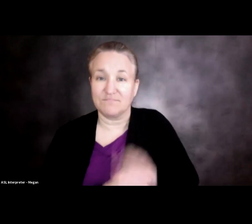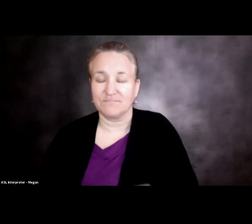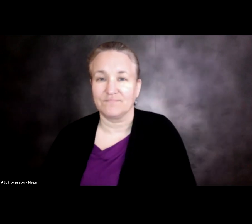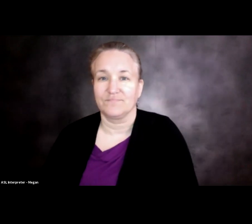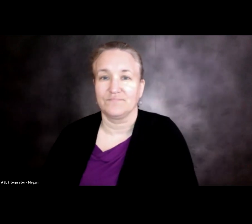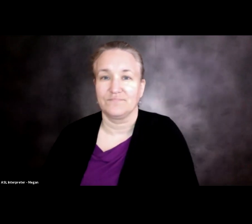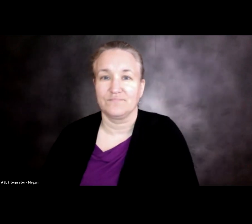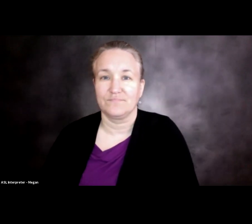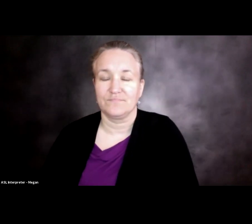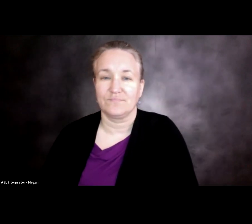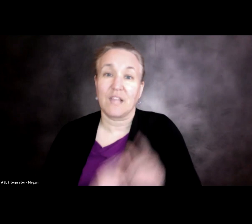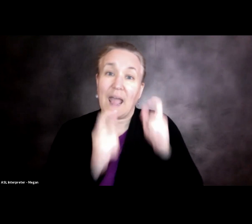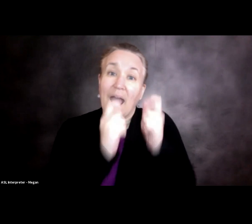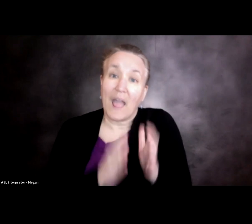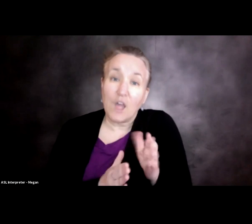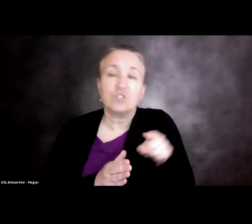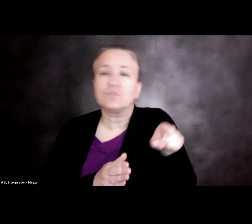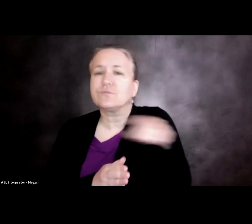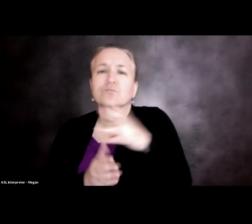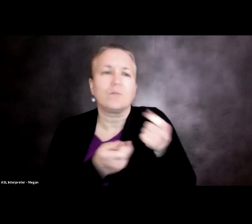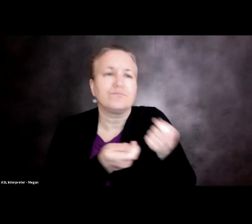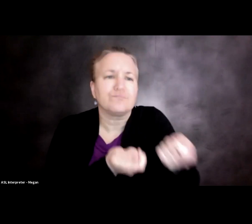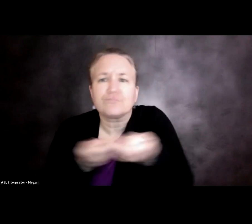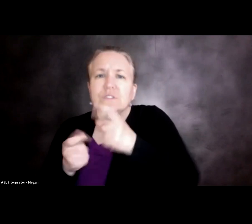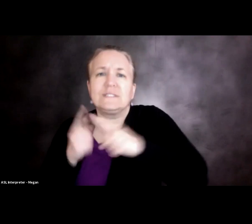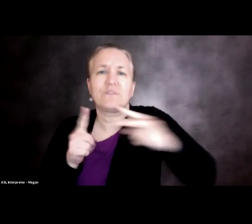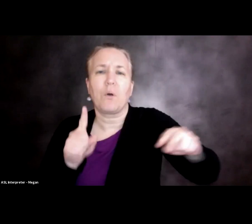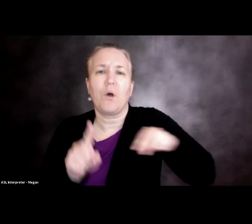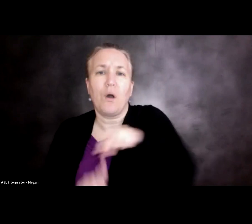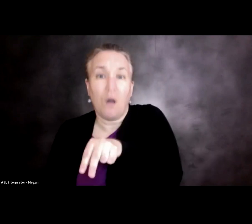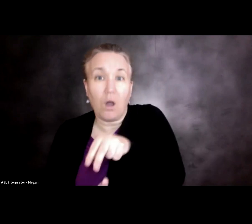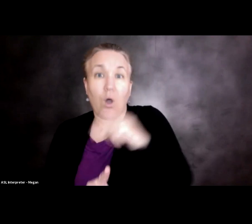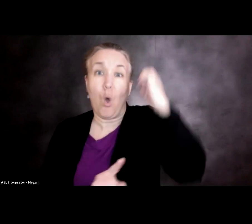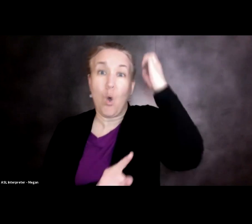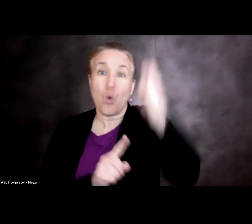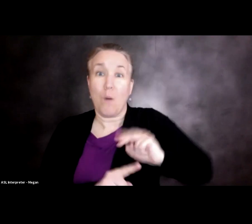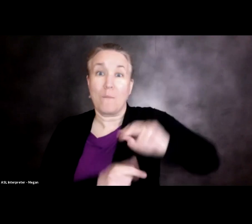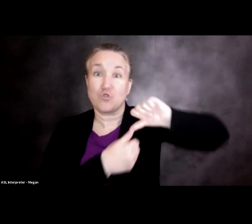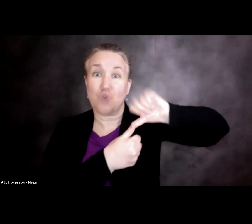Editors sought to draw out perspectives that decentered Europe and North America, which